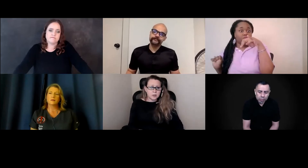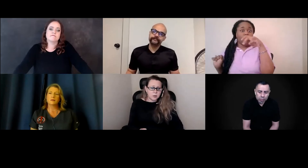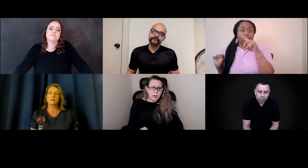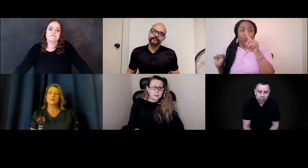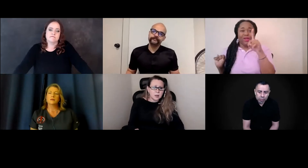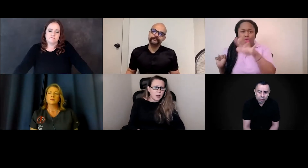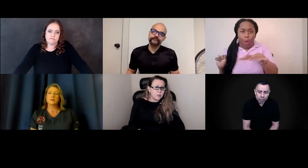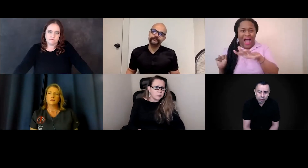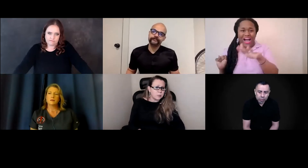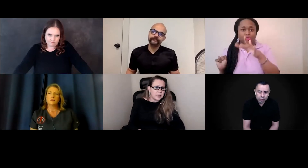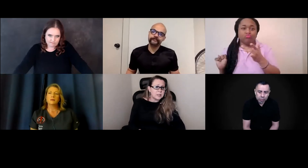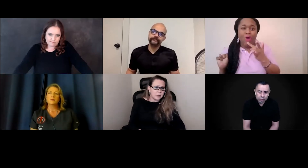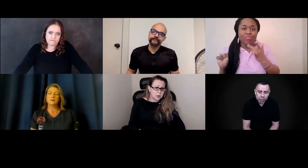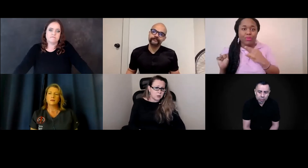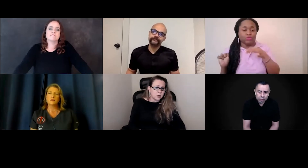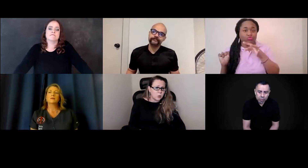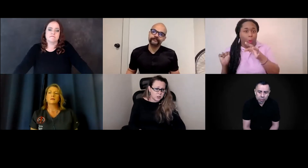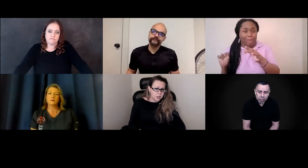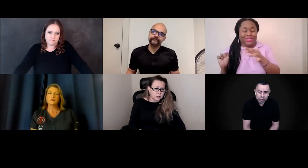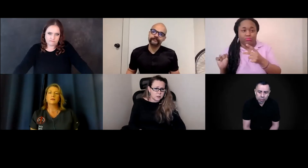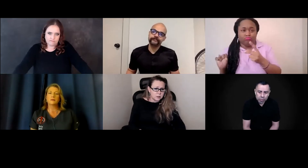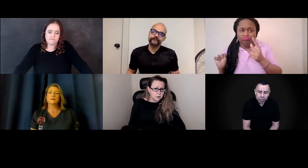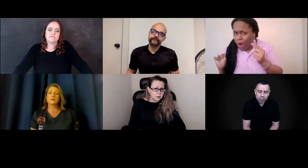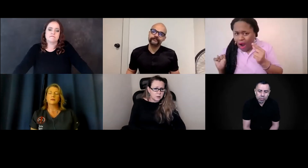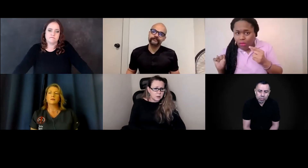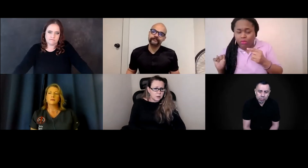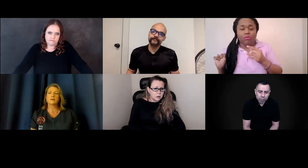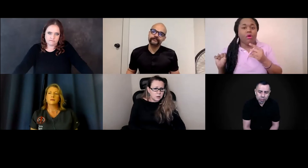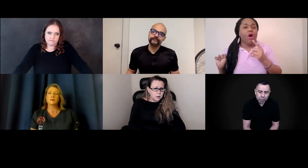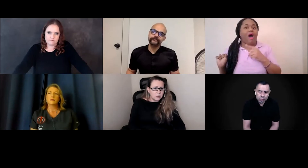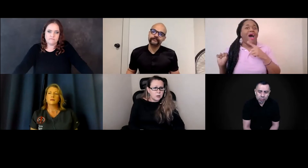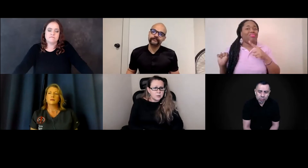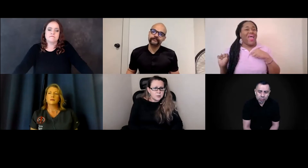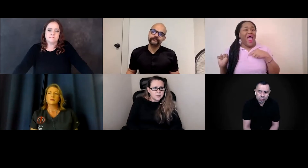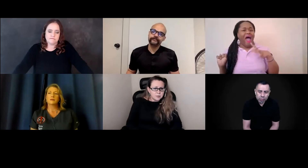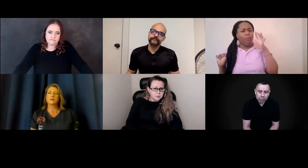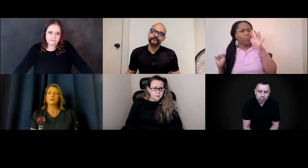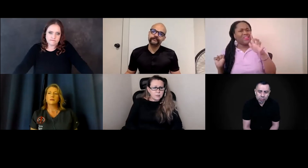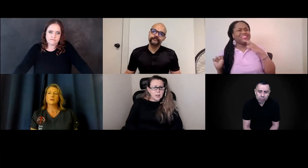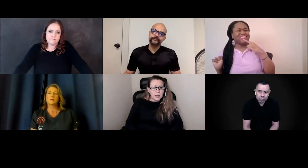So they ask a lot of placement questions.